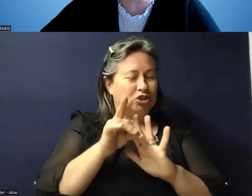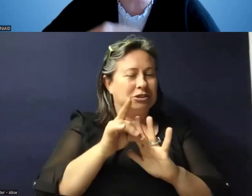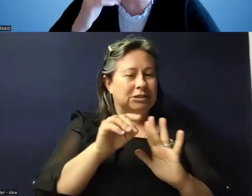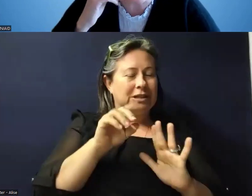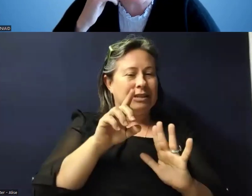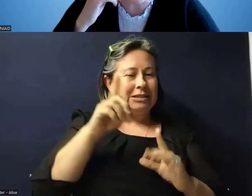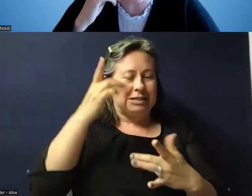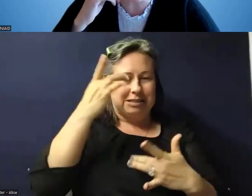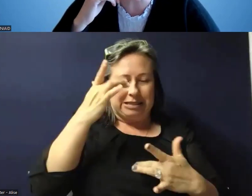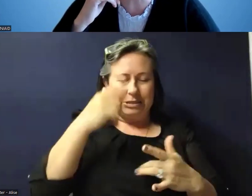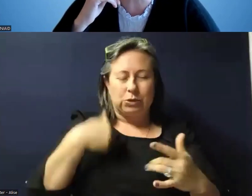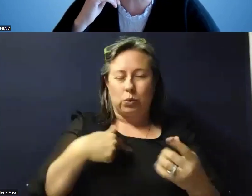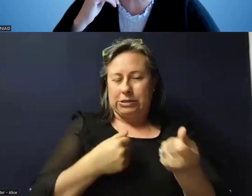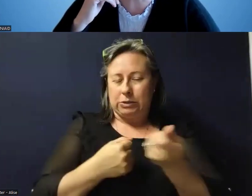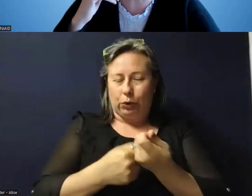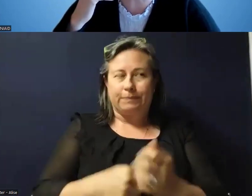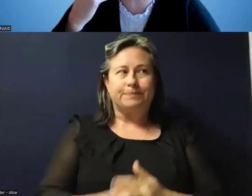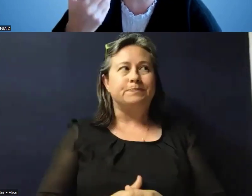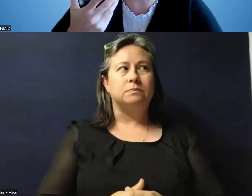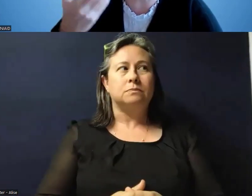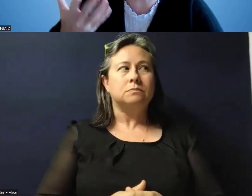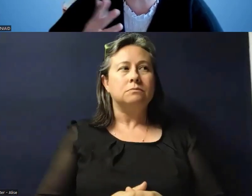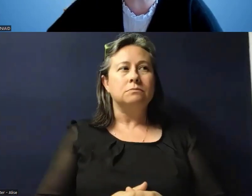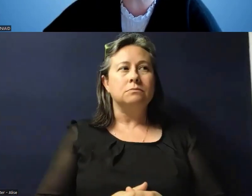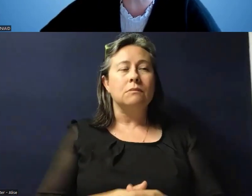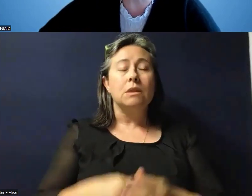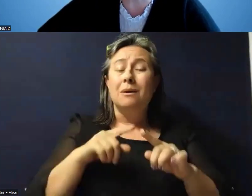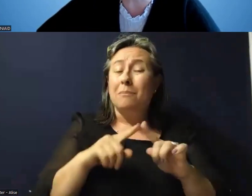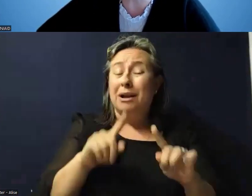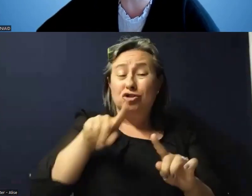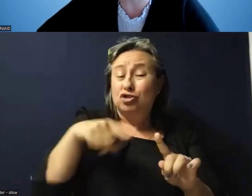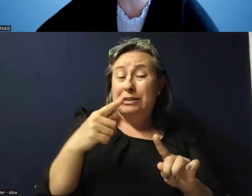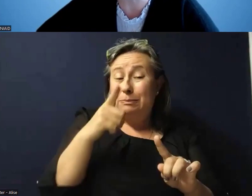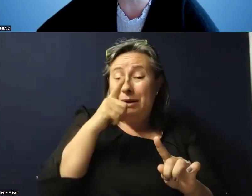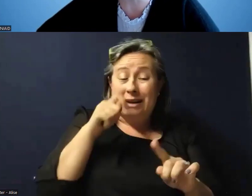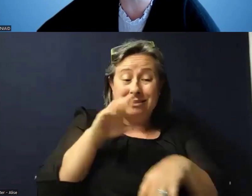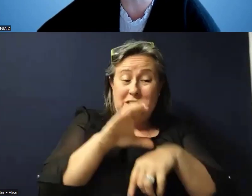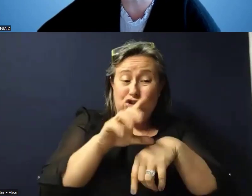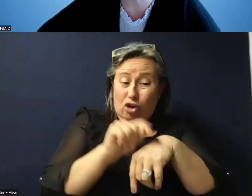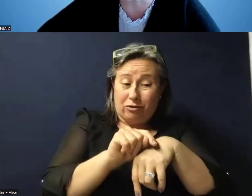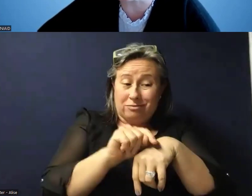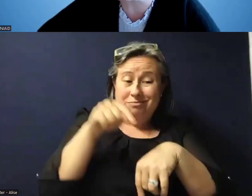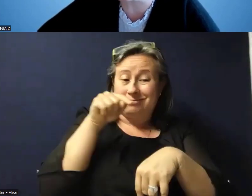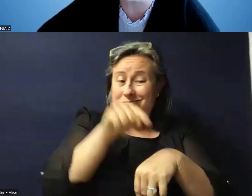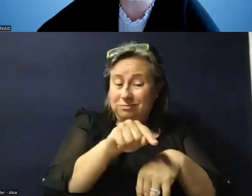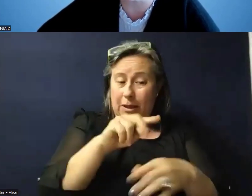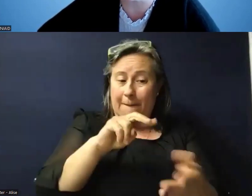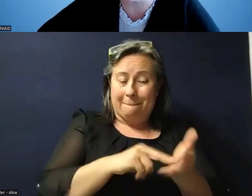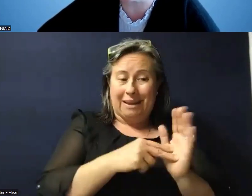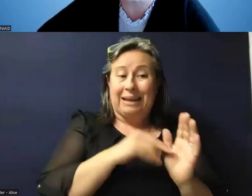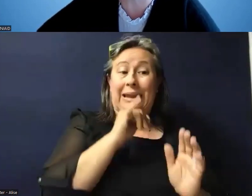I would say, though, depending ... just because it's a consultant doesn't mean that it is or is not a foreign component.